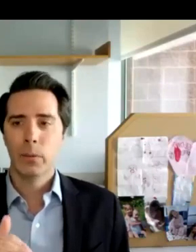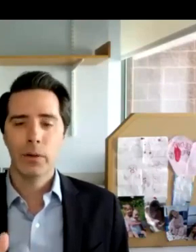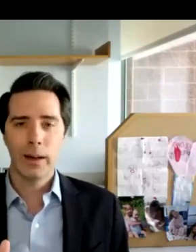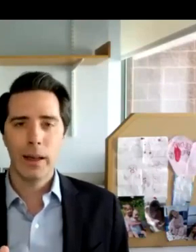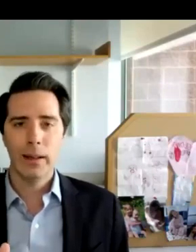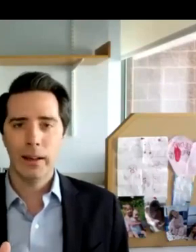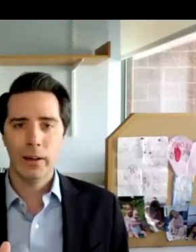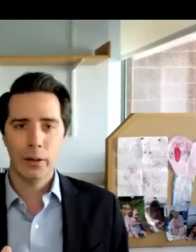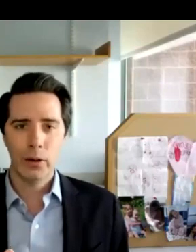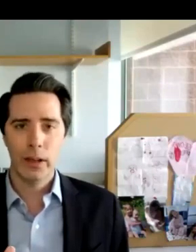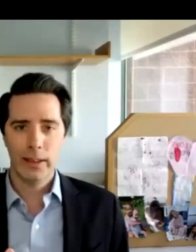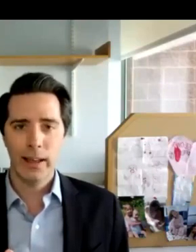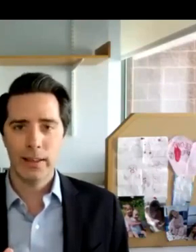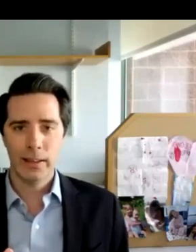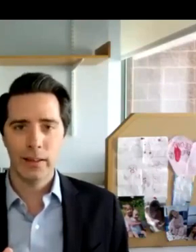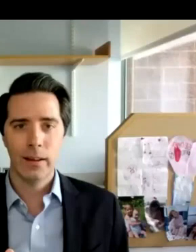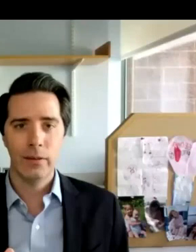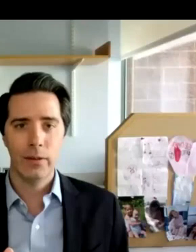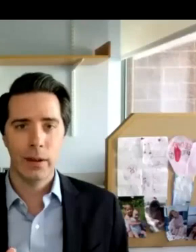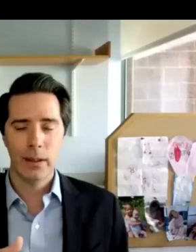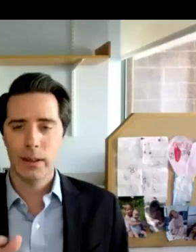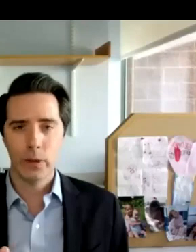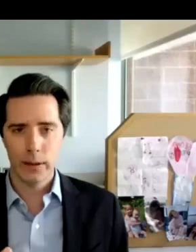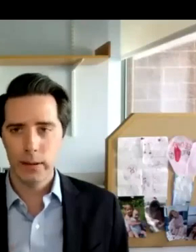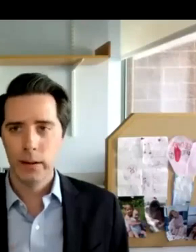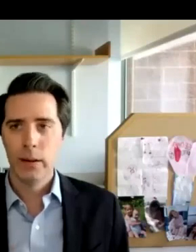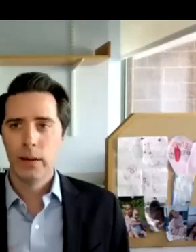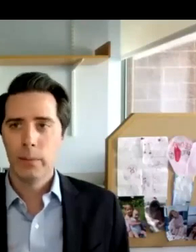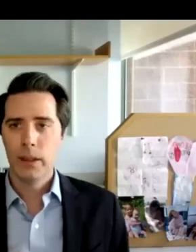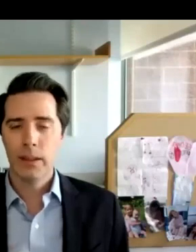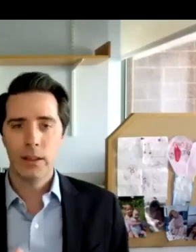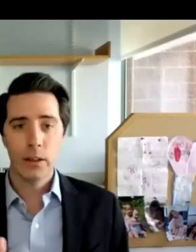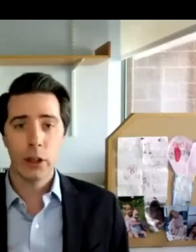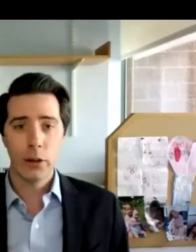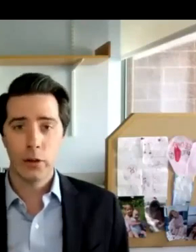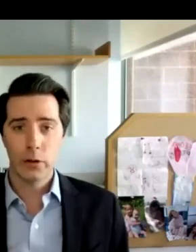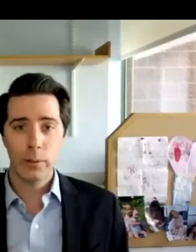we recommend they undergo genetic testing if the family is interested